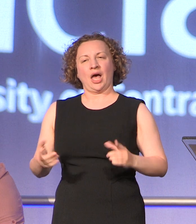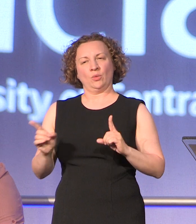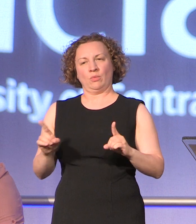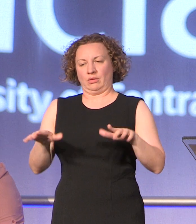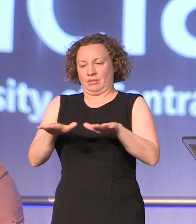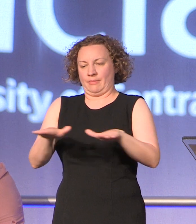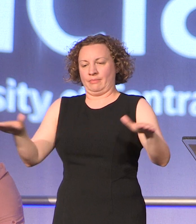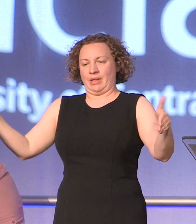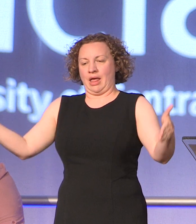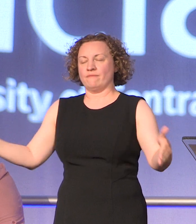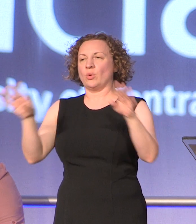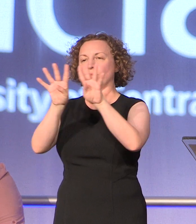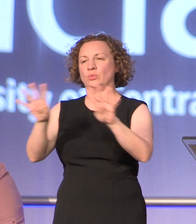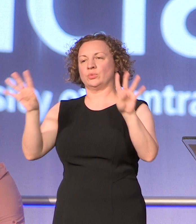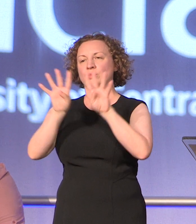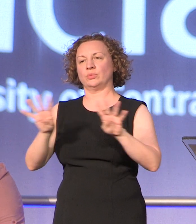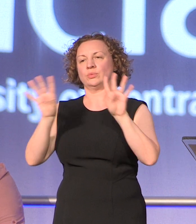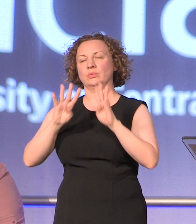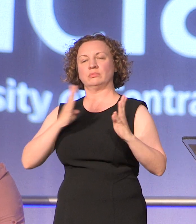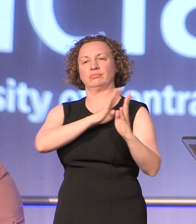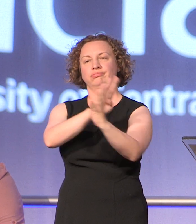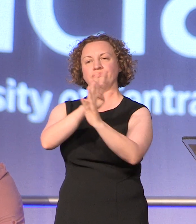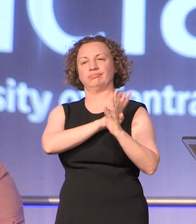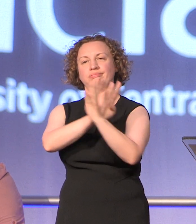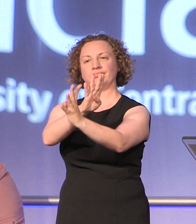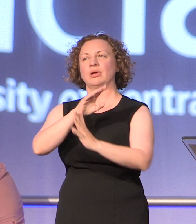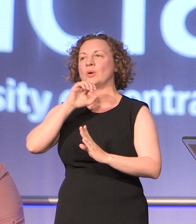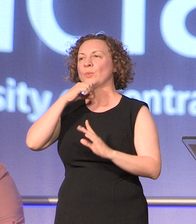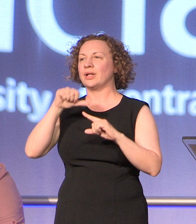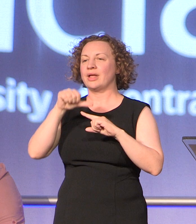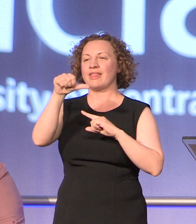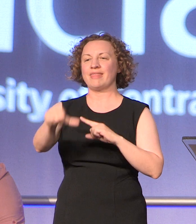leave the stage and then graduates you will shortly be precessing out of the